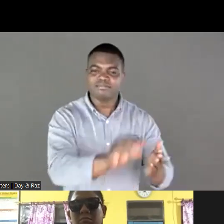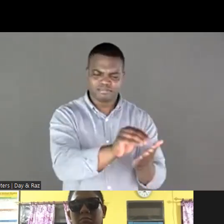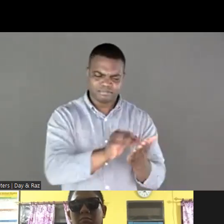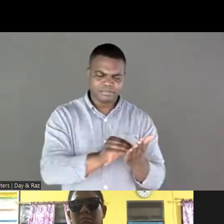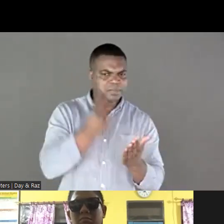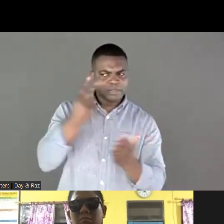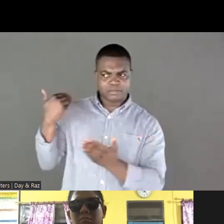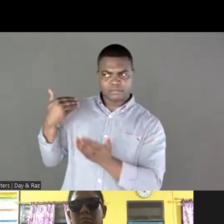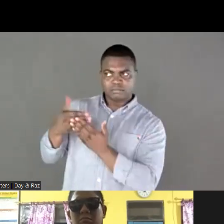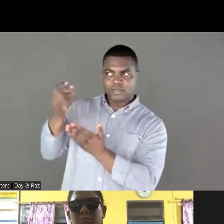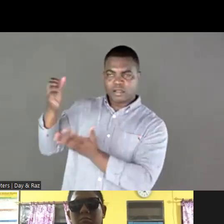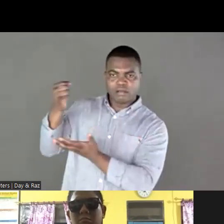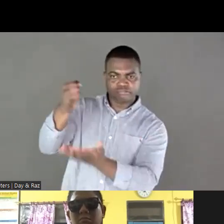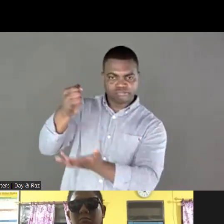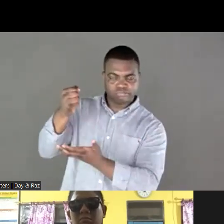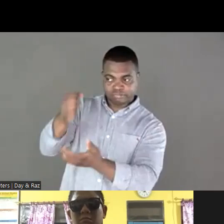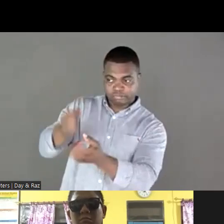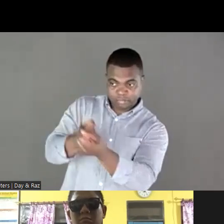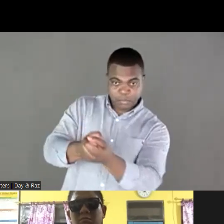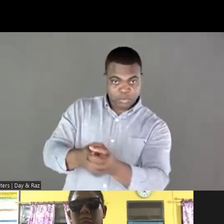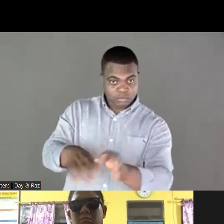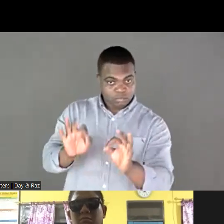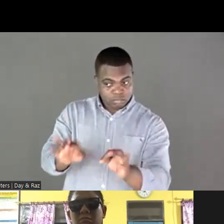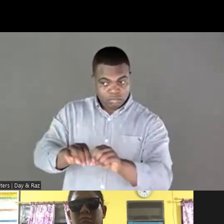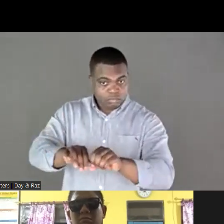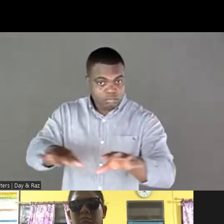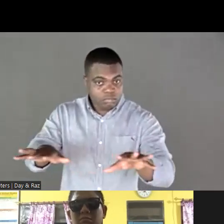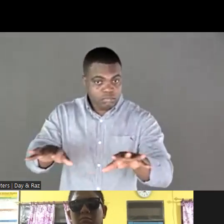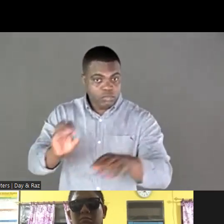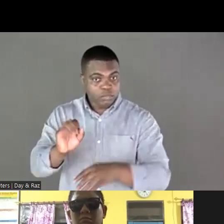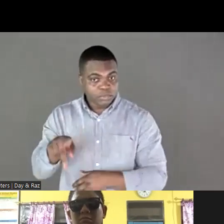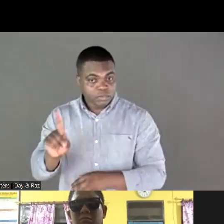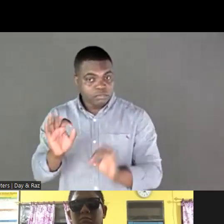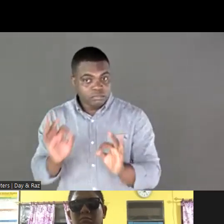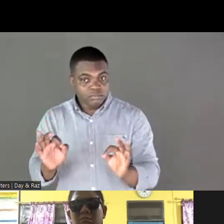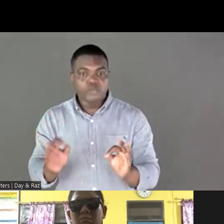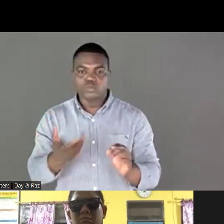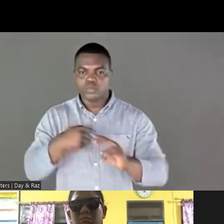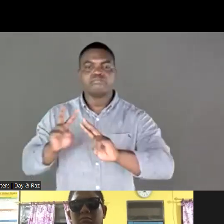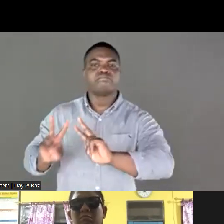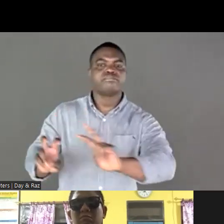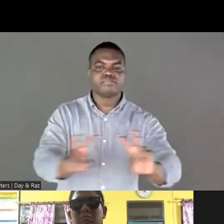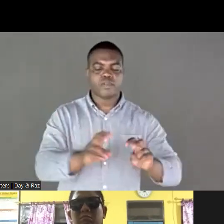dynamics, the quality of funding the quality of capacity building support and OPD participation?